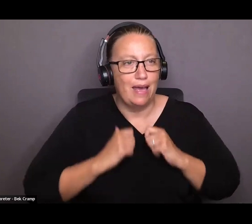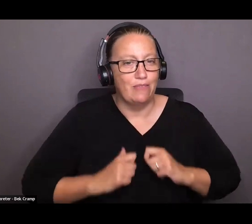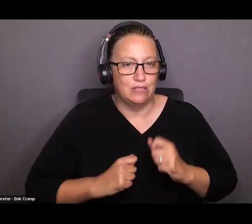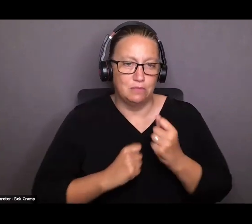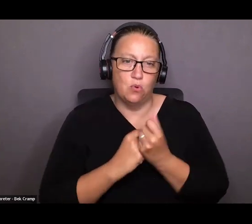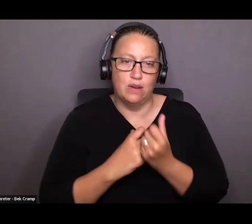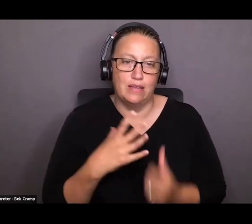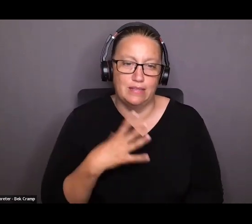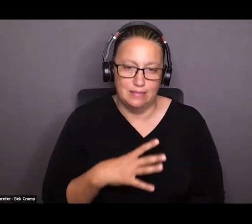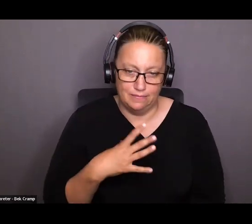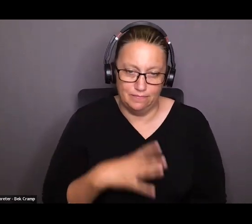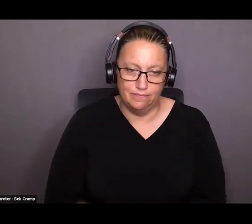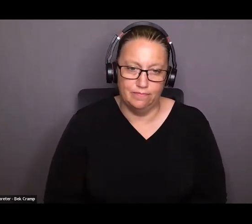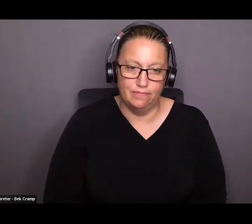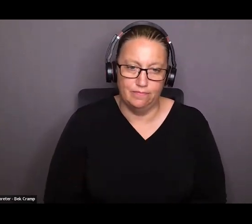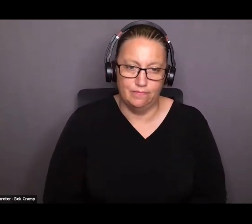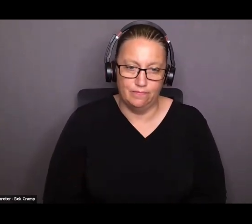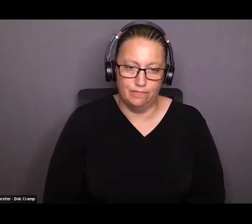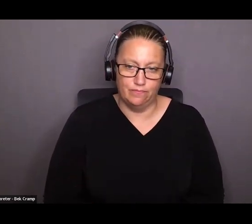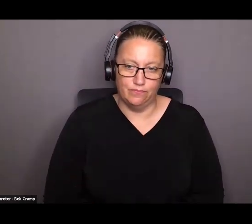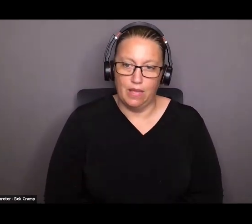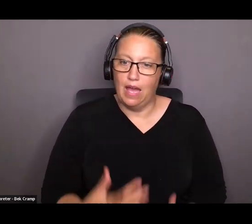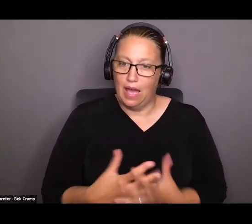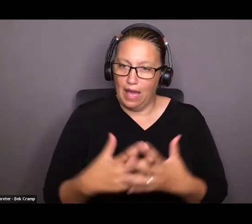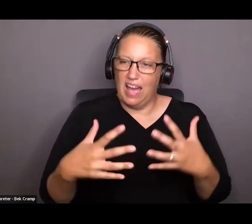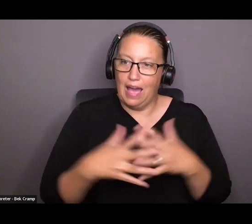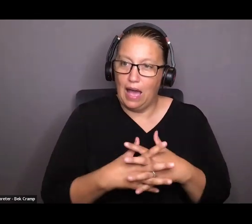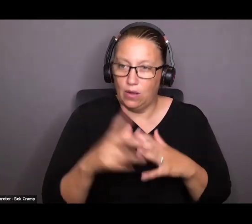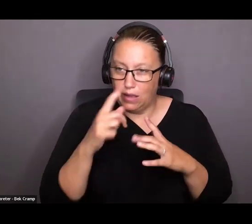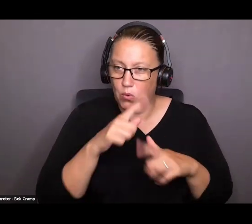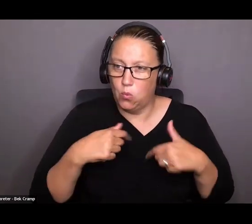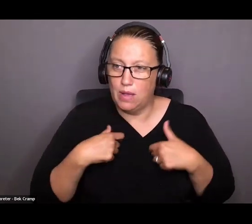What we want to see is, how do we get to the right space? Practical alternatives